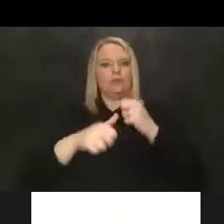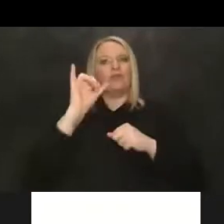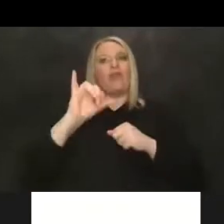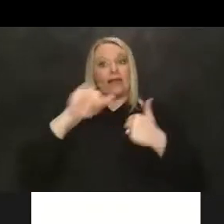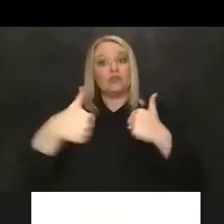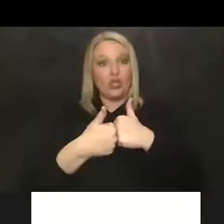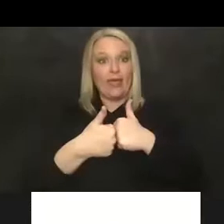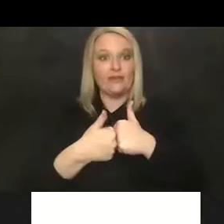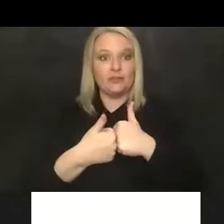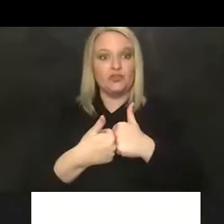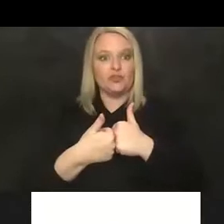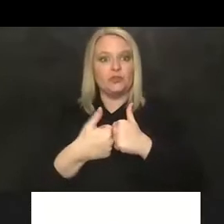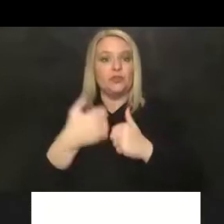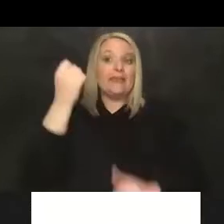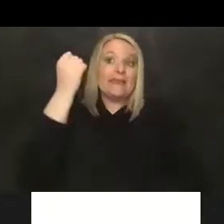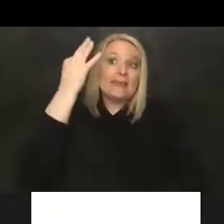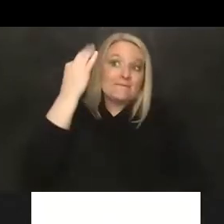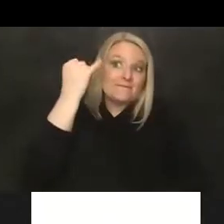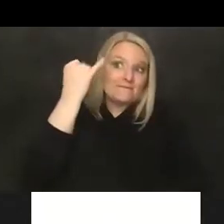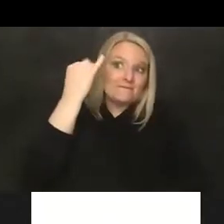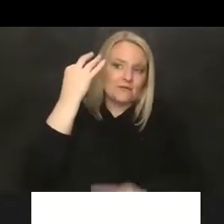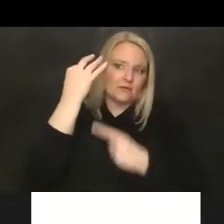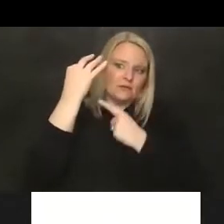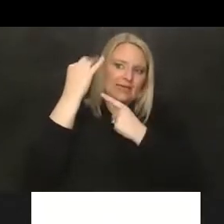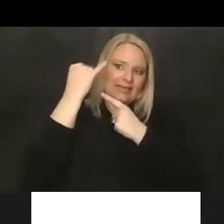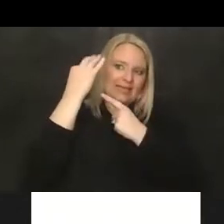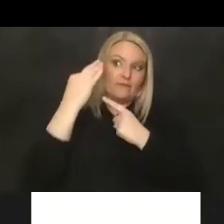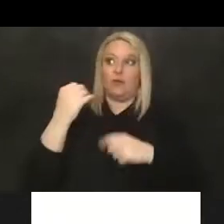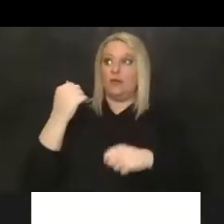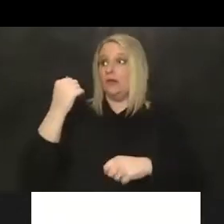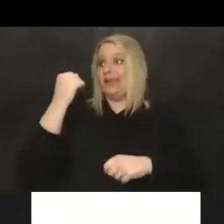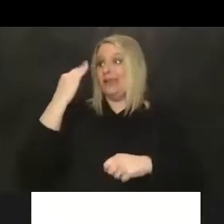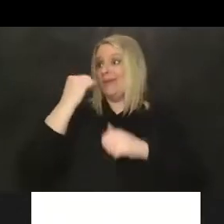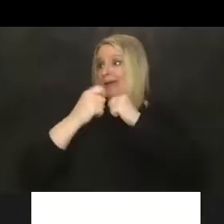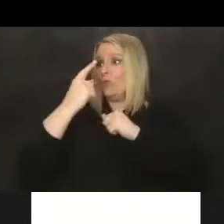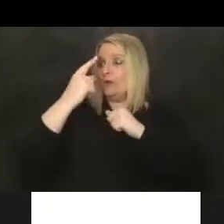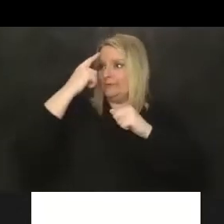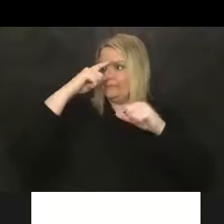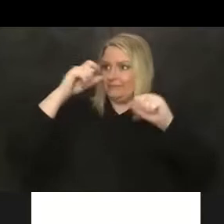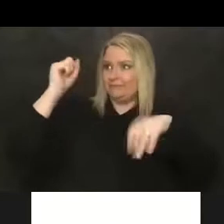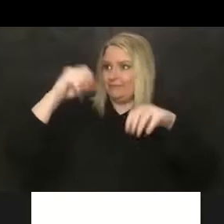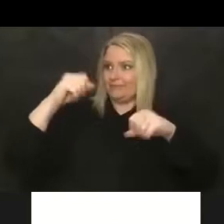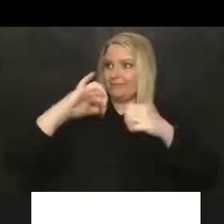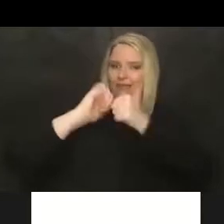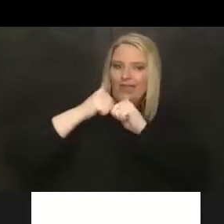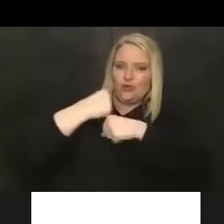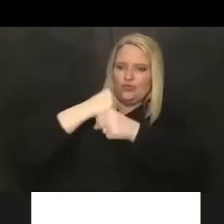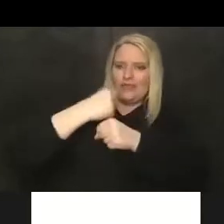what if, with all the best minds thinking about how to build something spectacular, what if we did that?